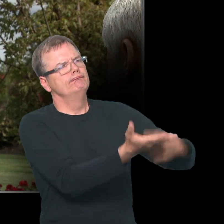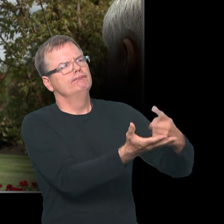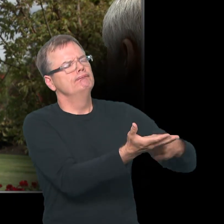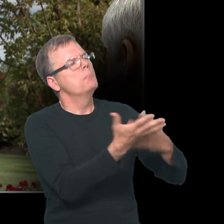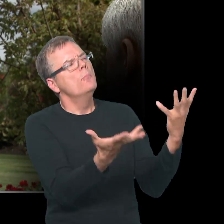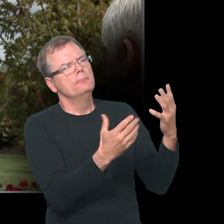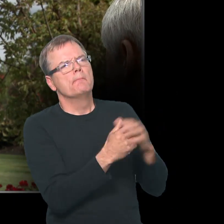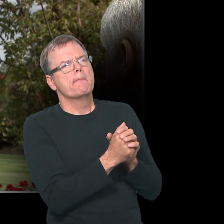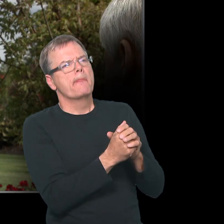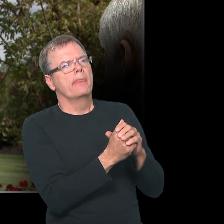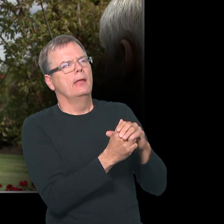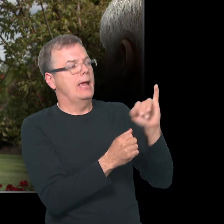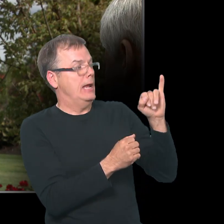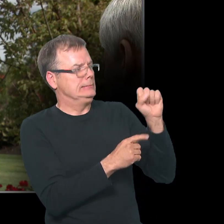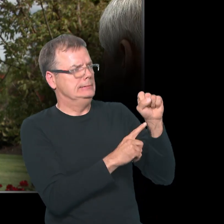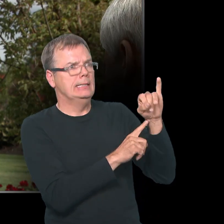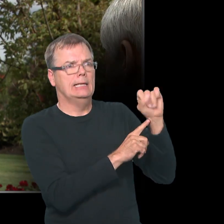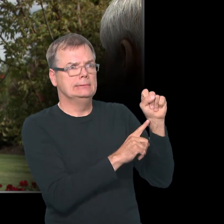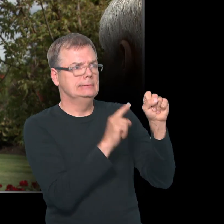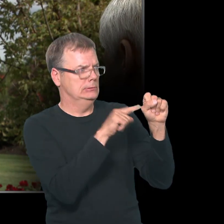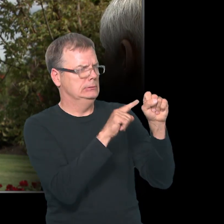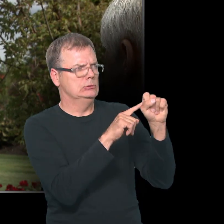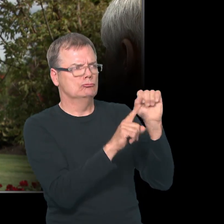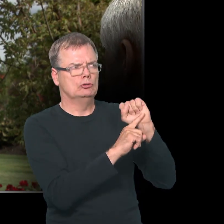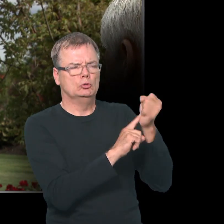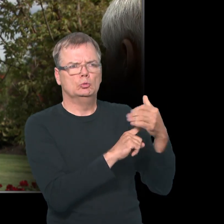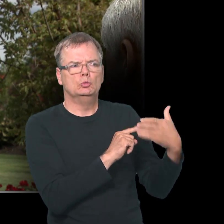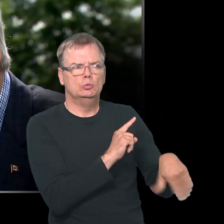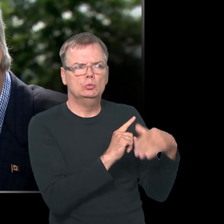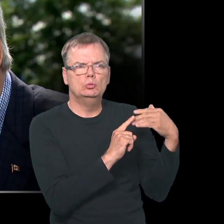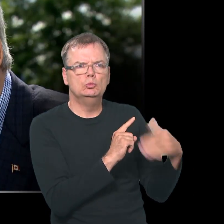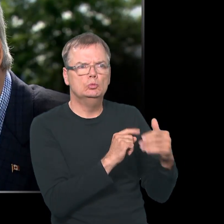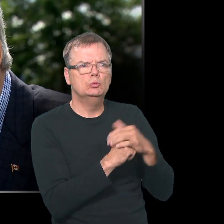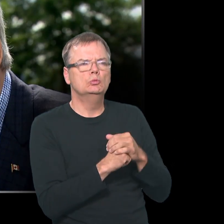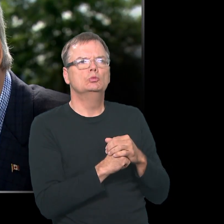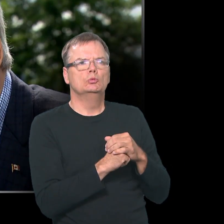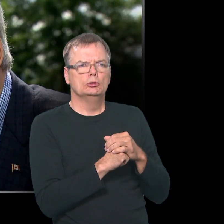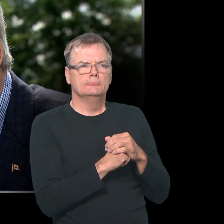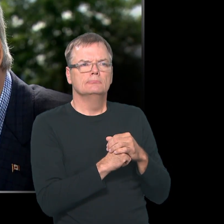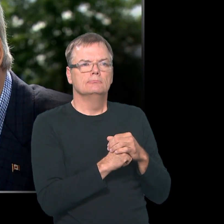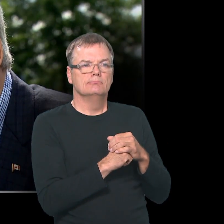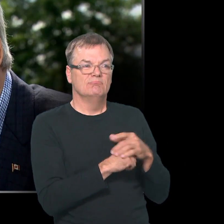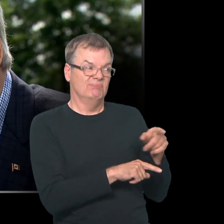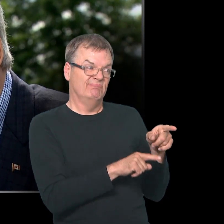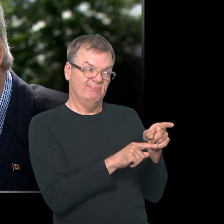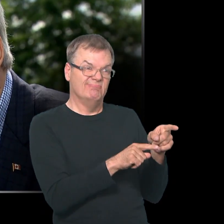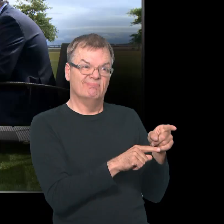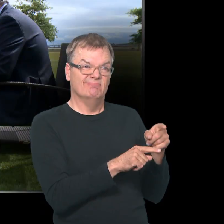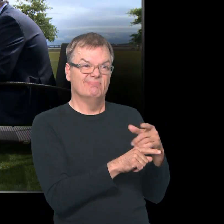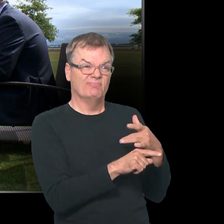international situation for a moment, and the ISIS situation specifically.